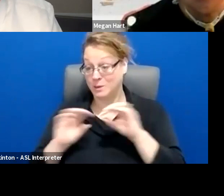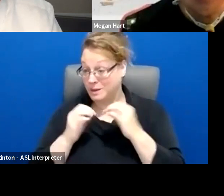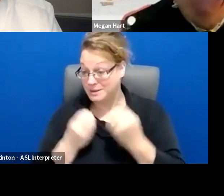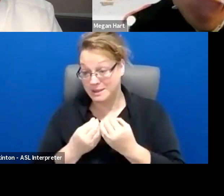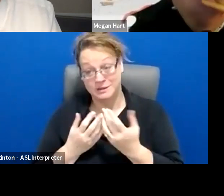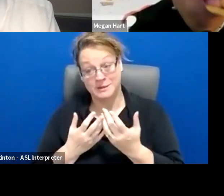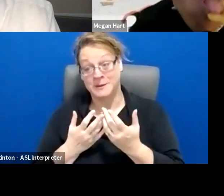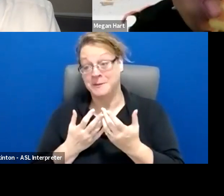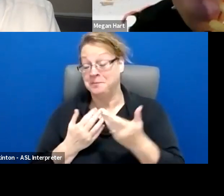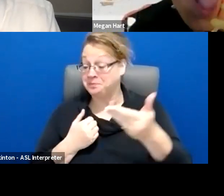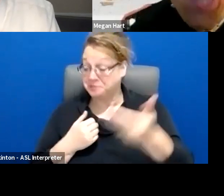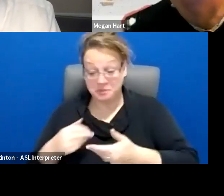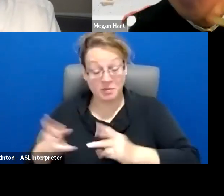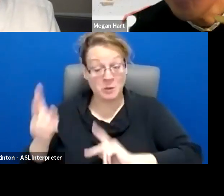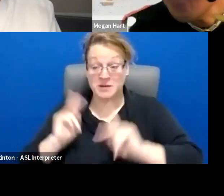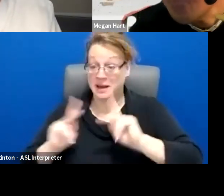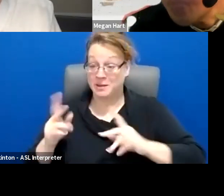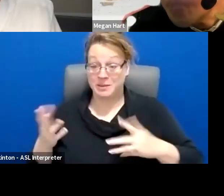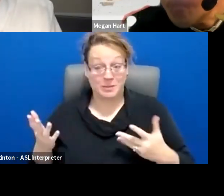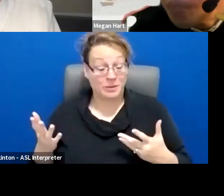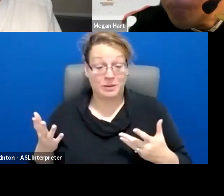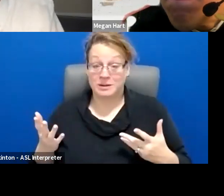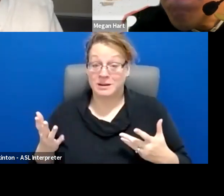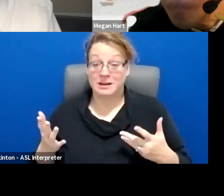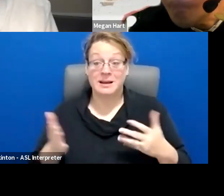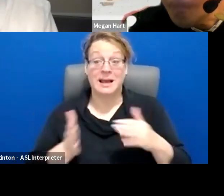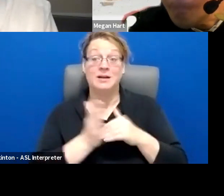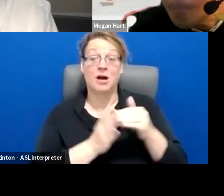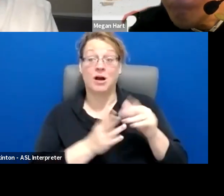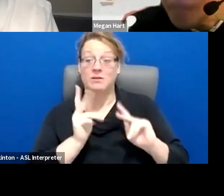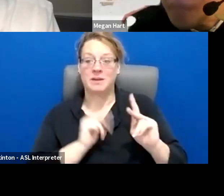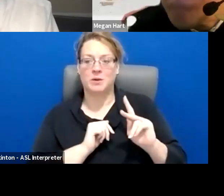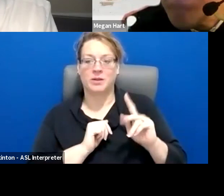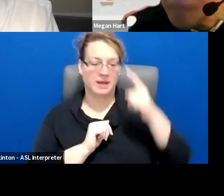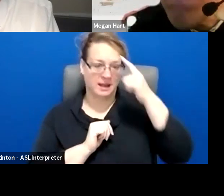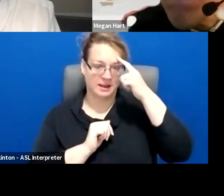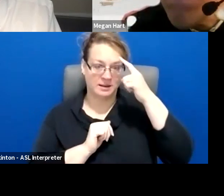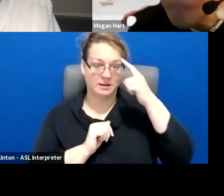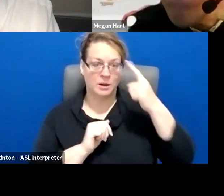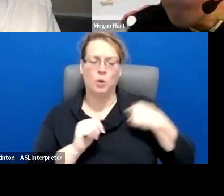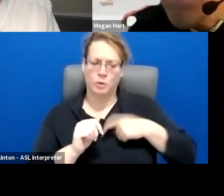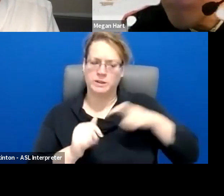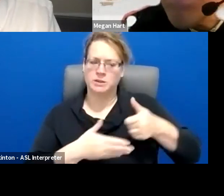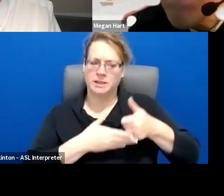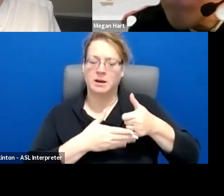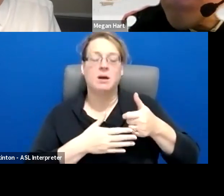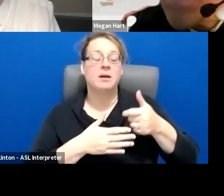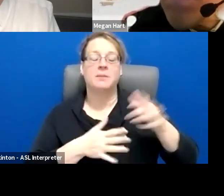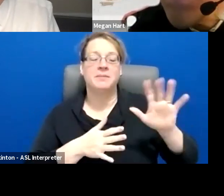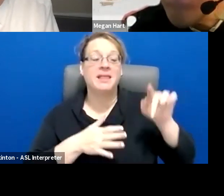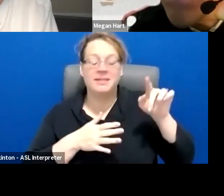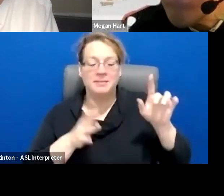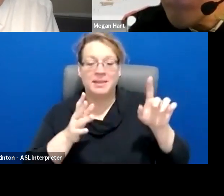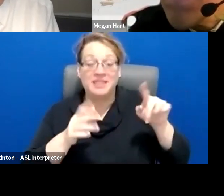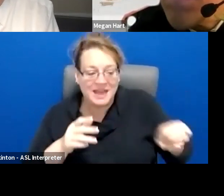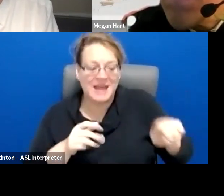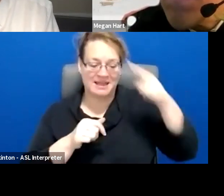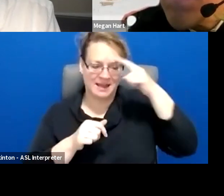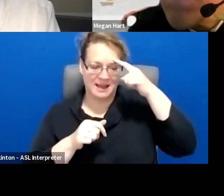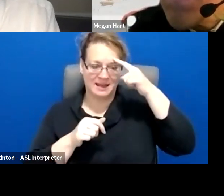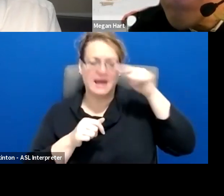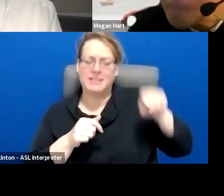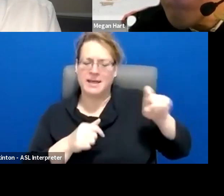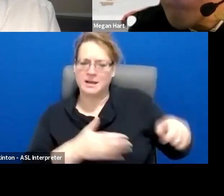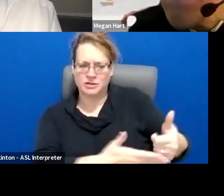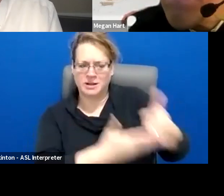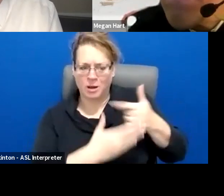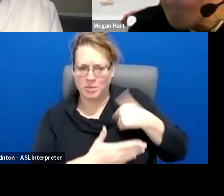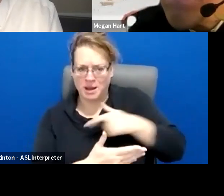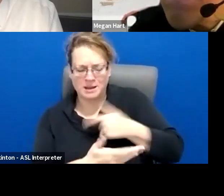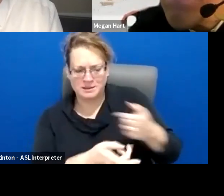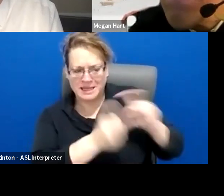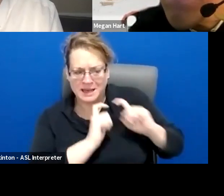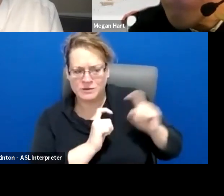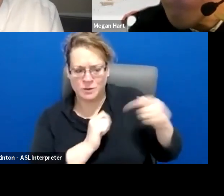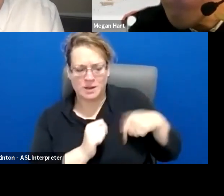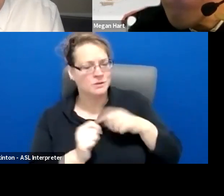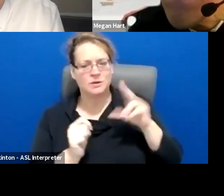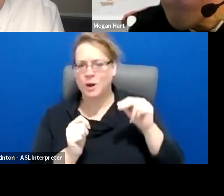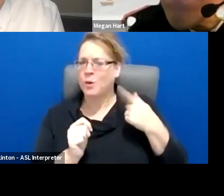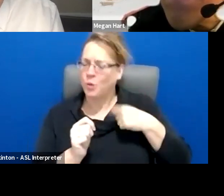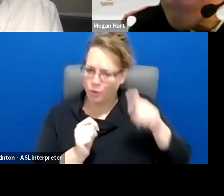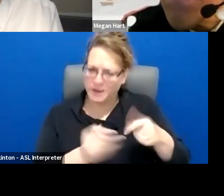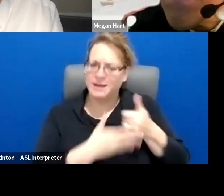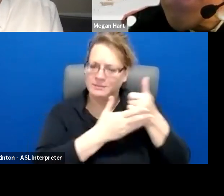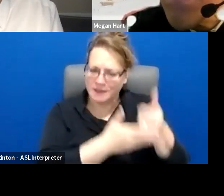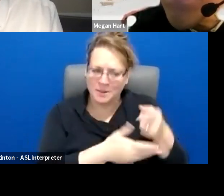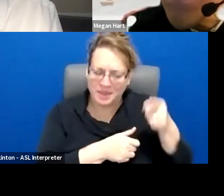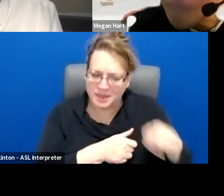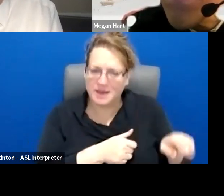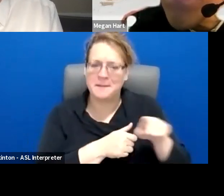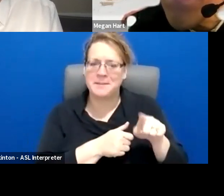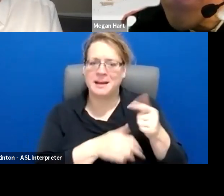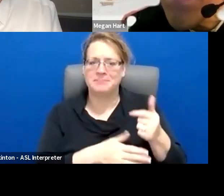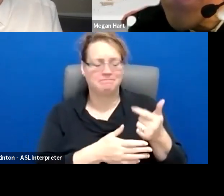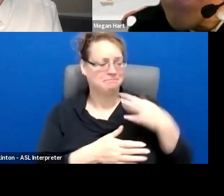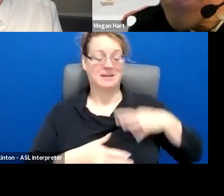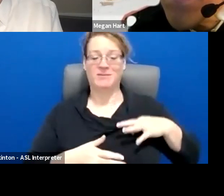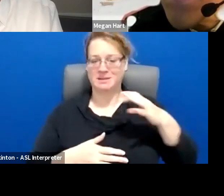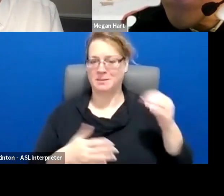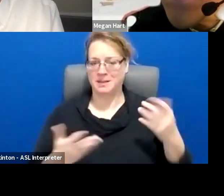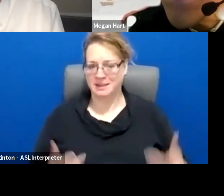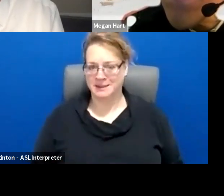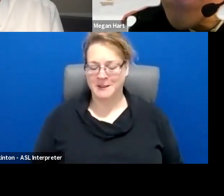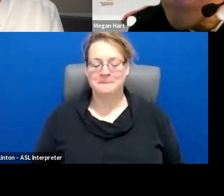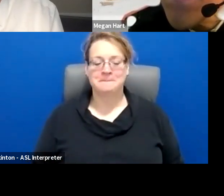And I say no, thank you.